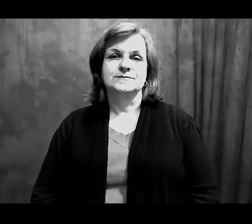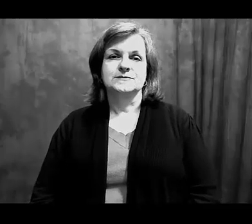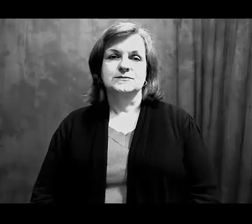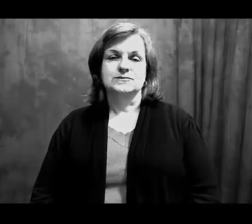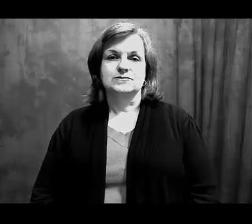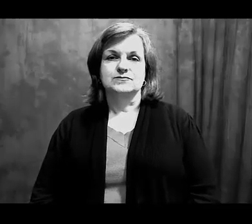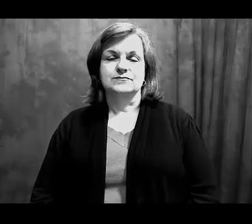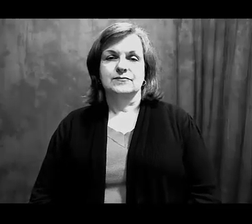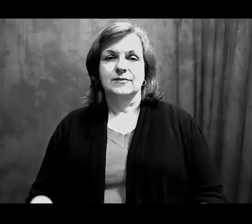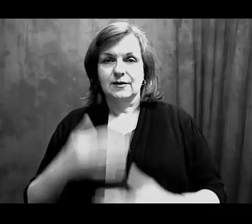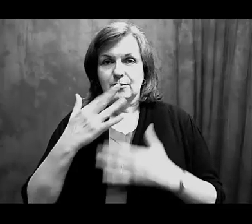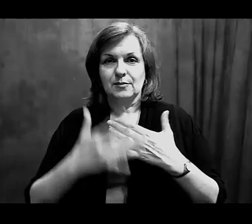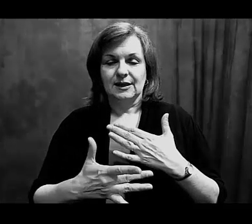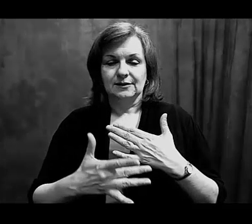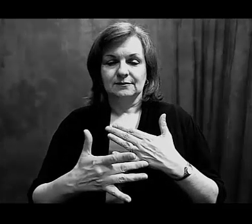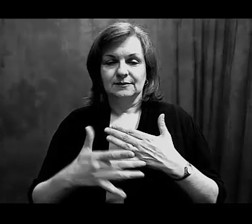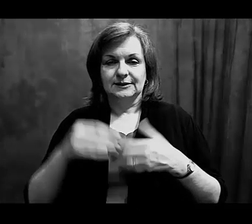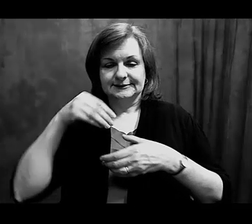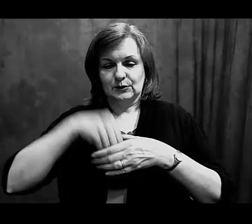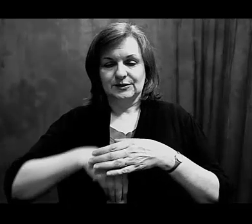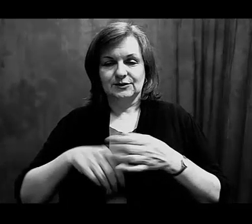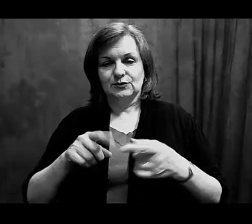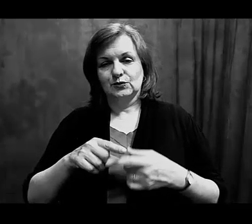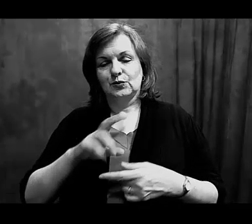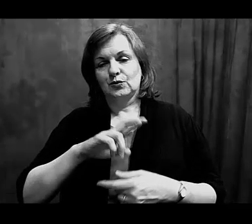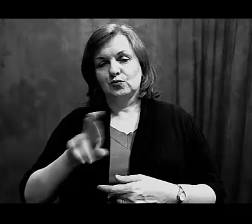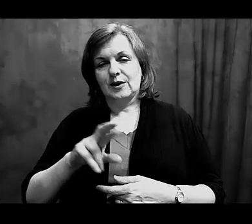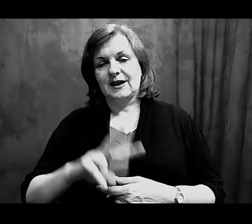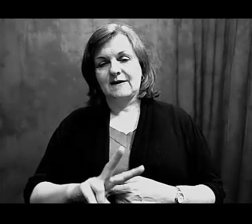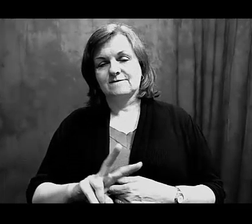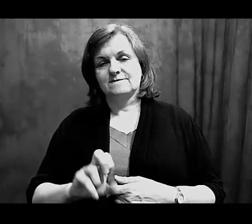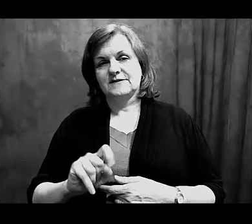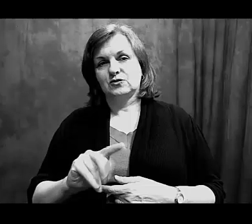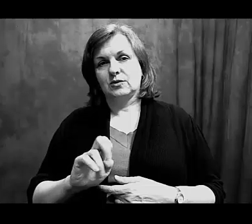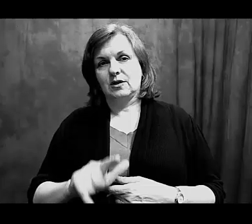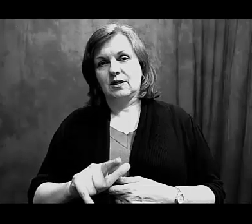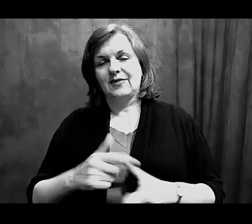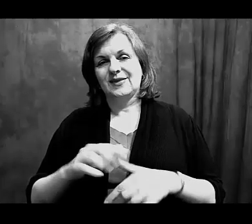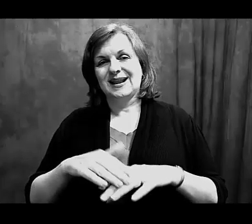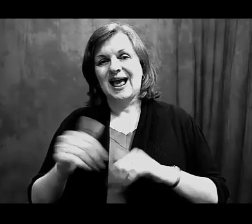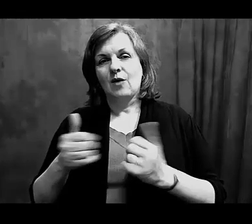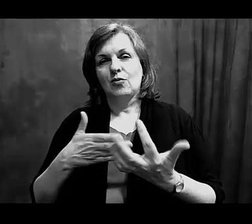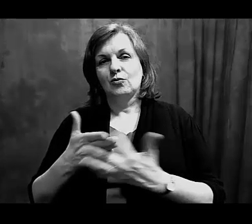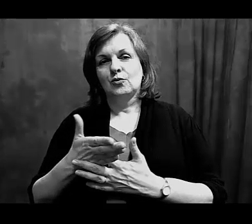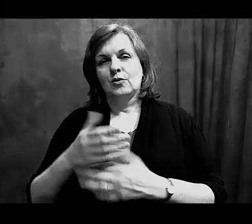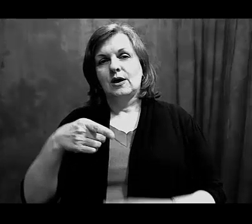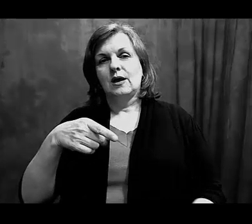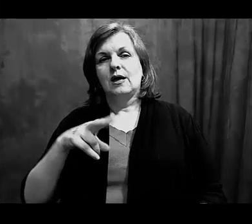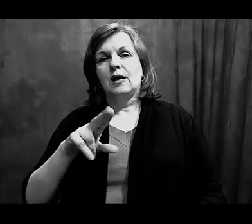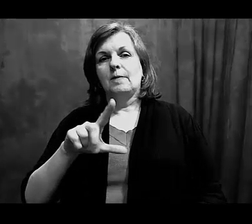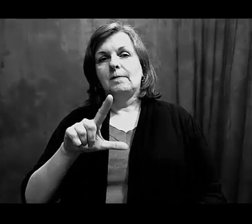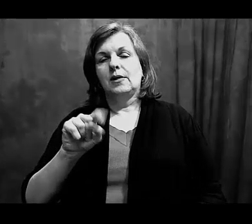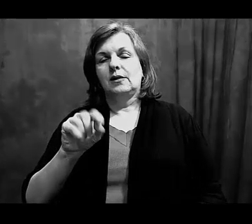I don't care where it's coming from!! if it's deoxygenated blood that needs to be pumped through